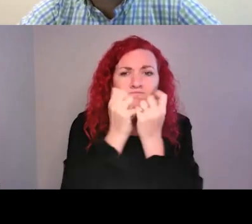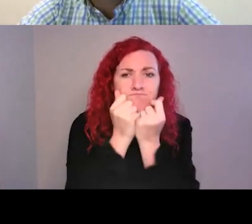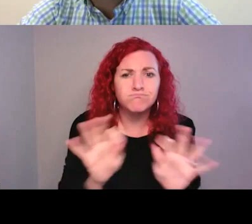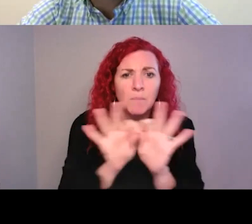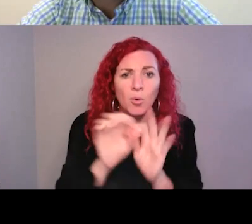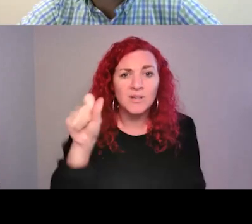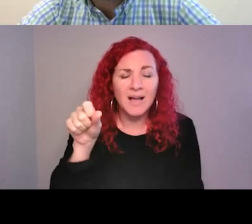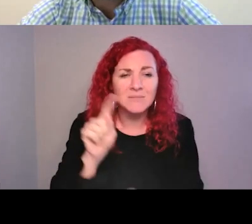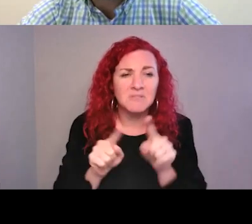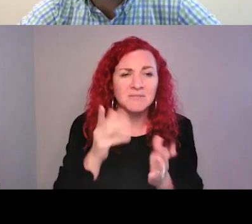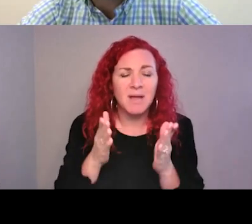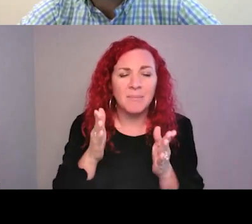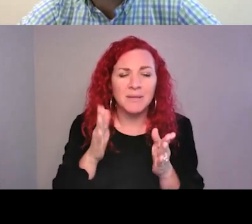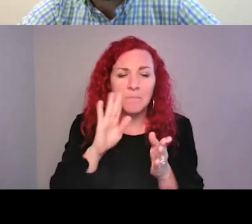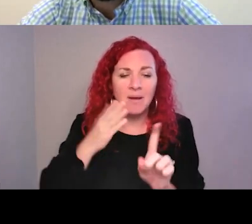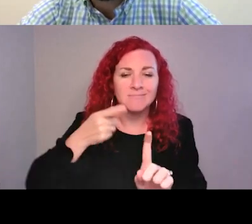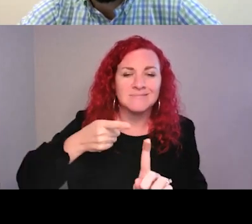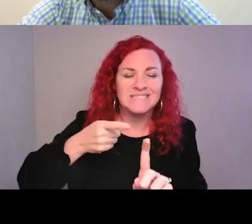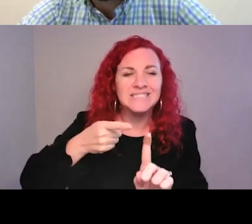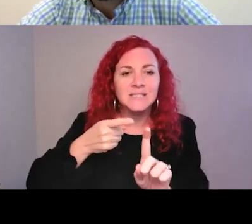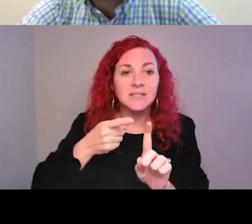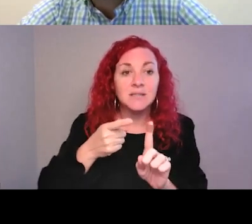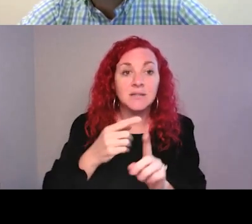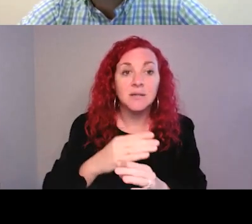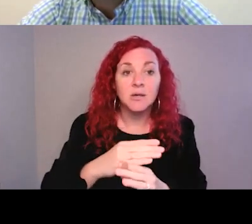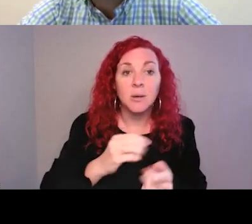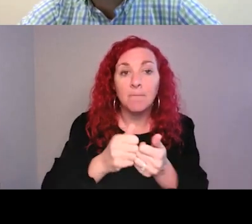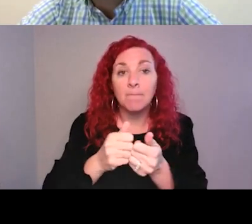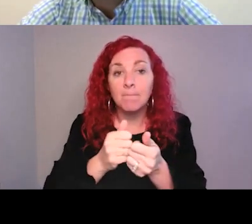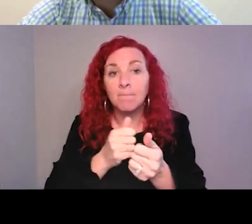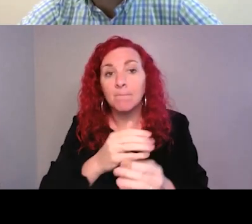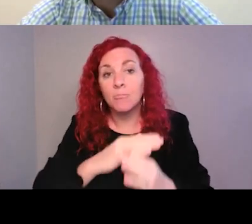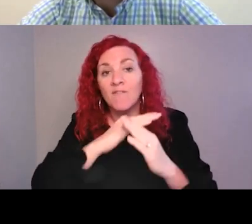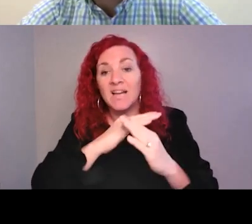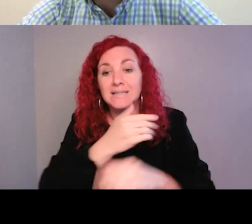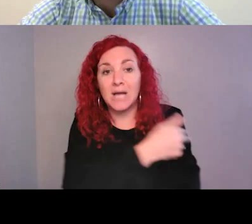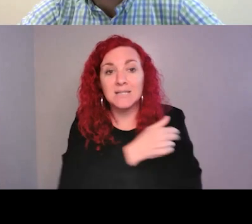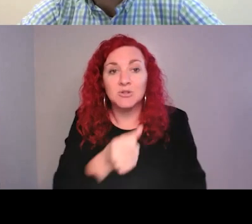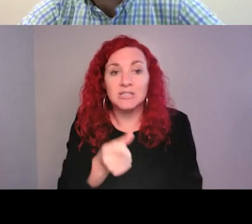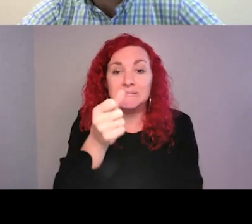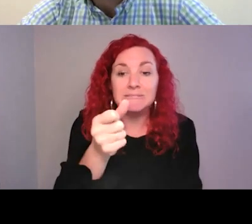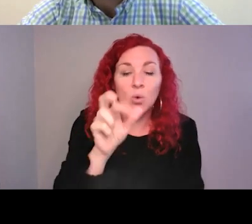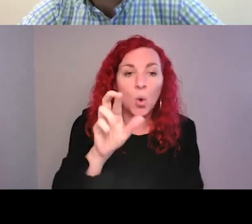LEANING TOWARDS PREVENTABLE HOSPITAL ADMITS OR MAYBE THE MEDICARE SAVINGS.